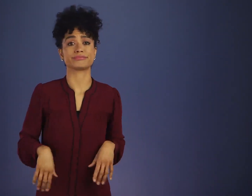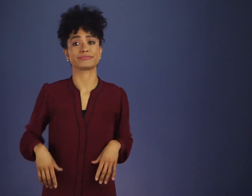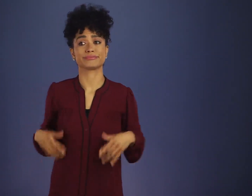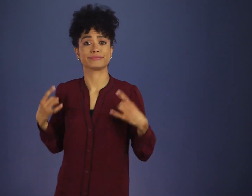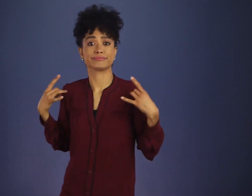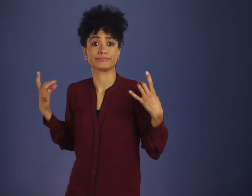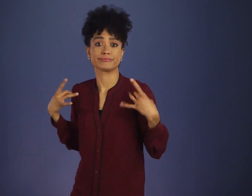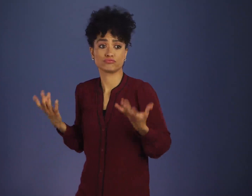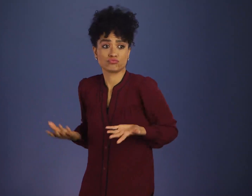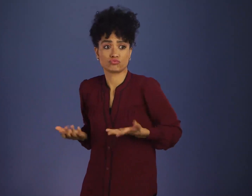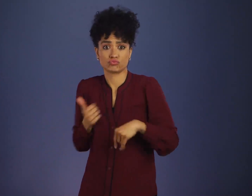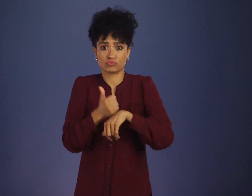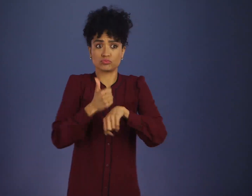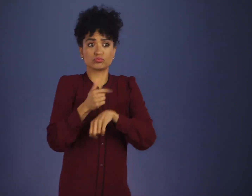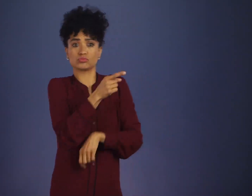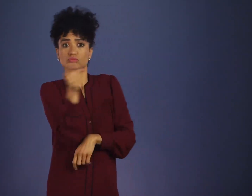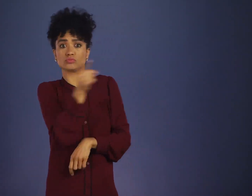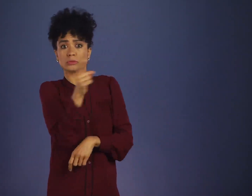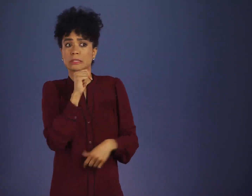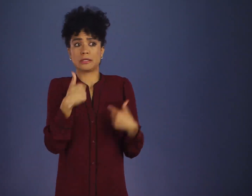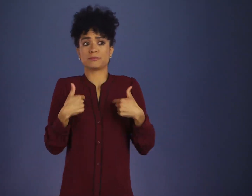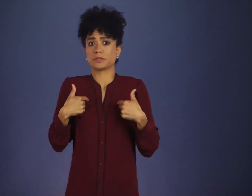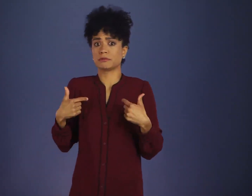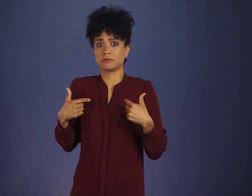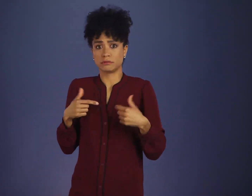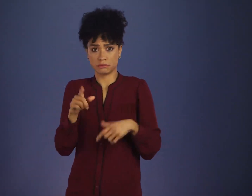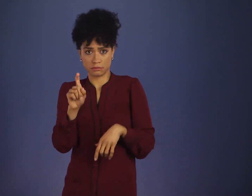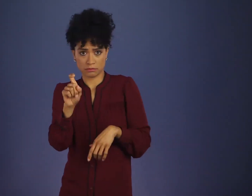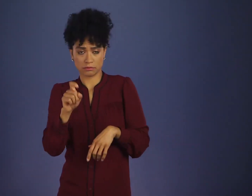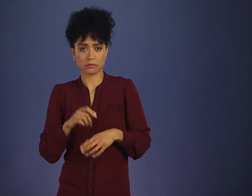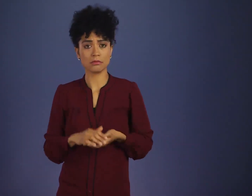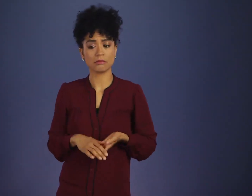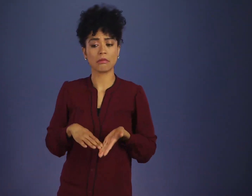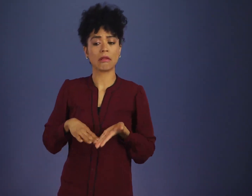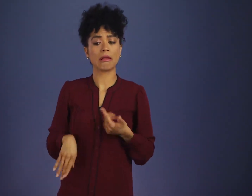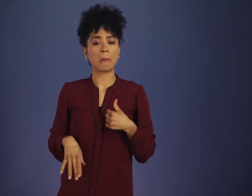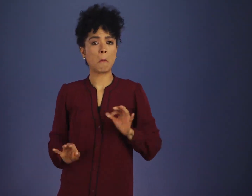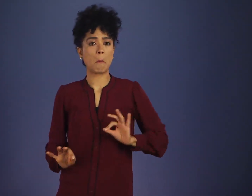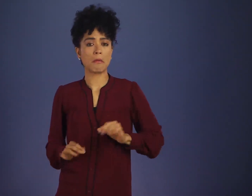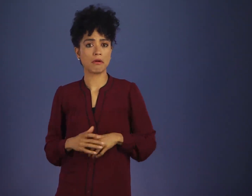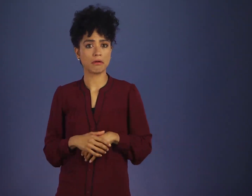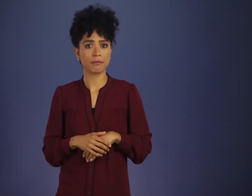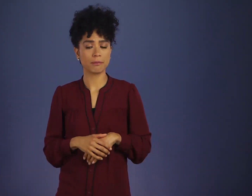Or did I insist that I was the pursued and not the pursuer, and thus absolve myself?